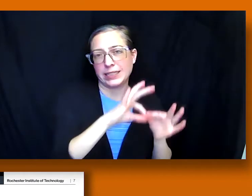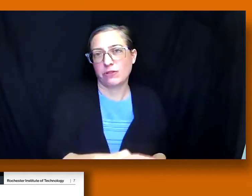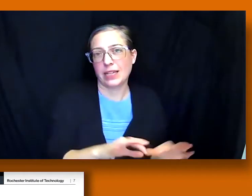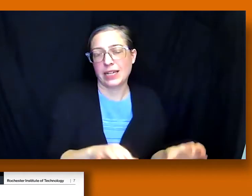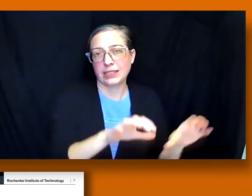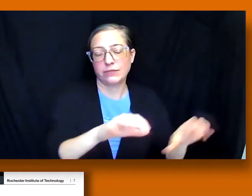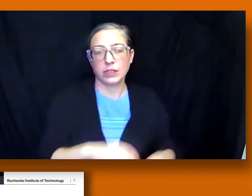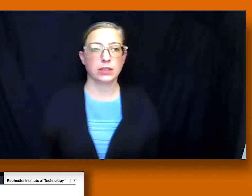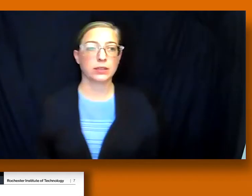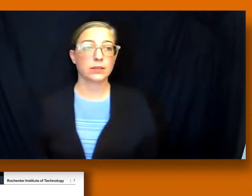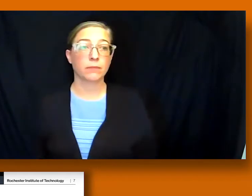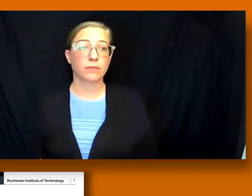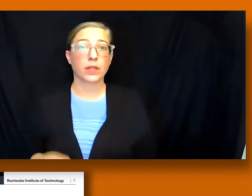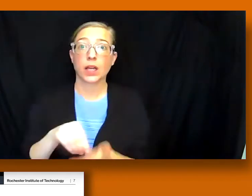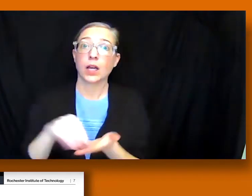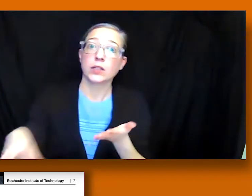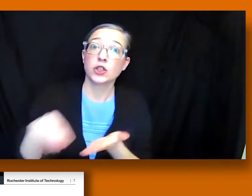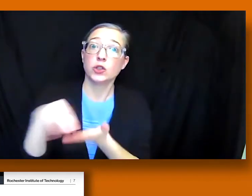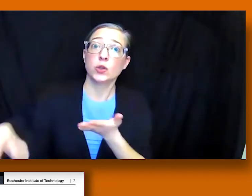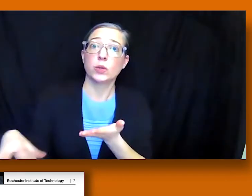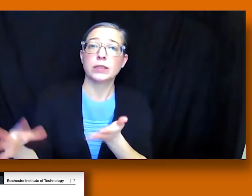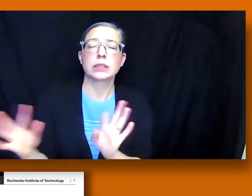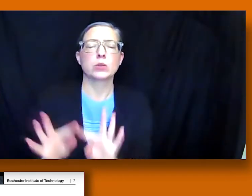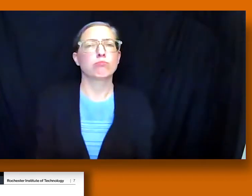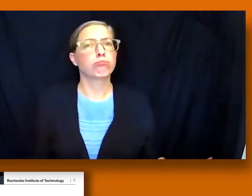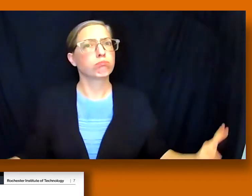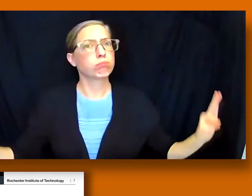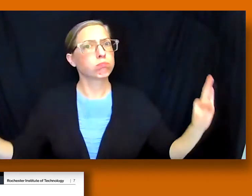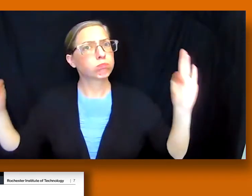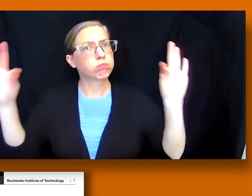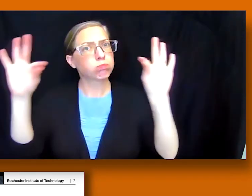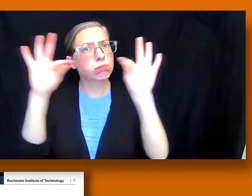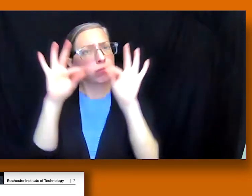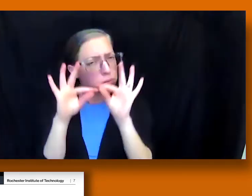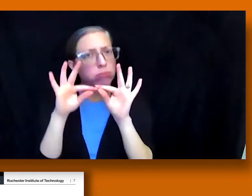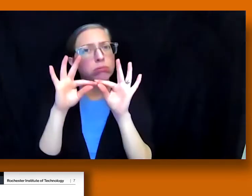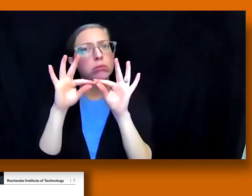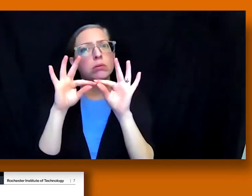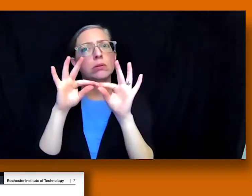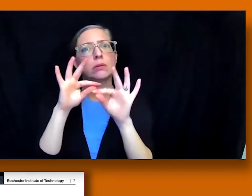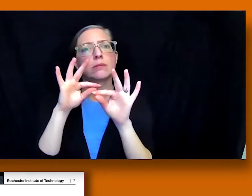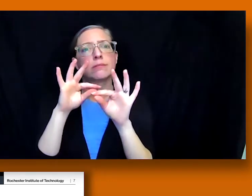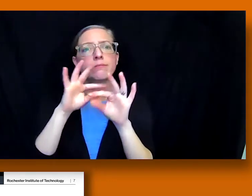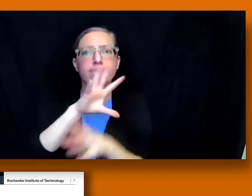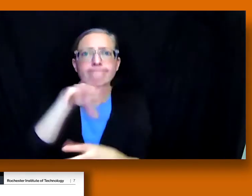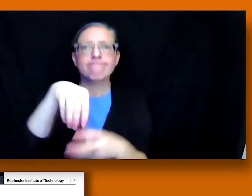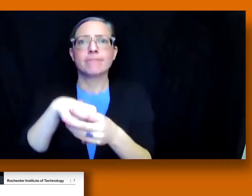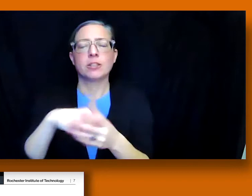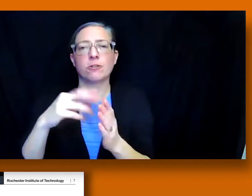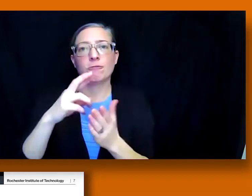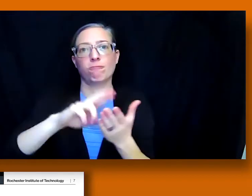Um, students are a vital part of the research enterprise, and most proposals include